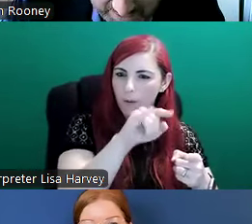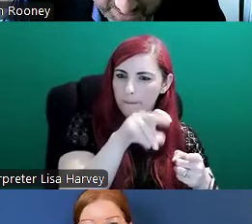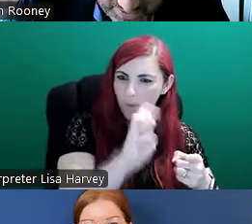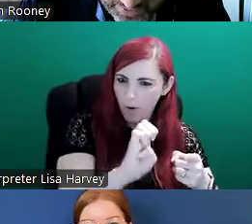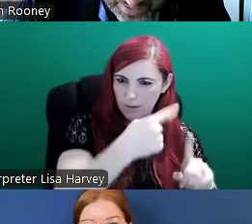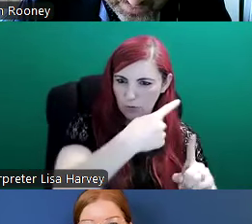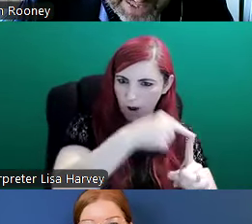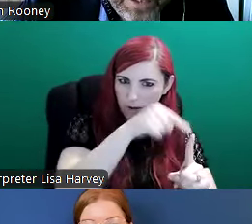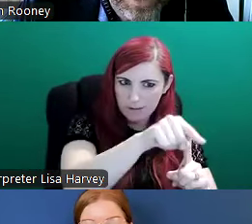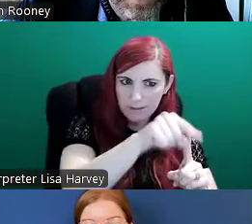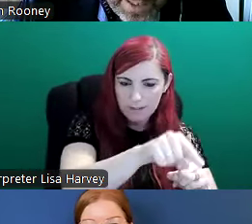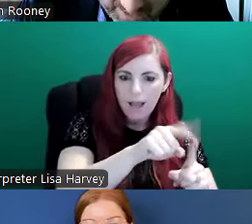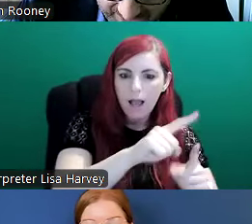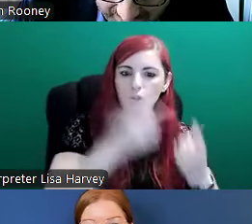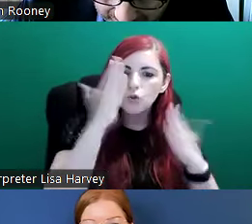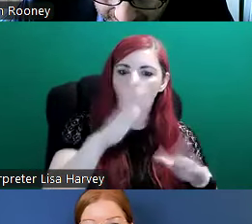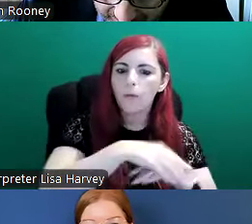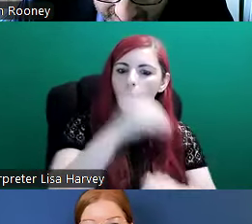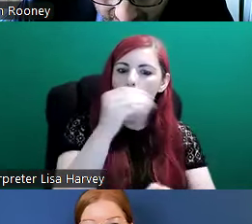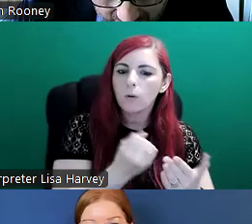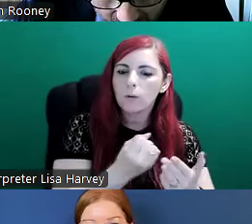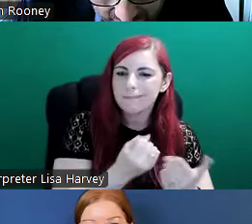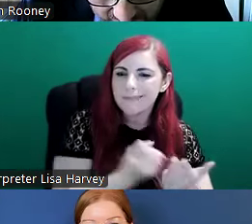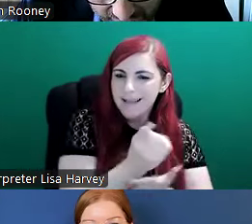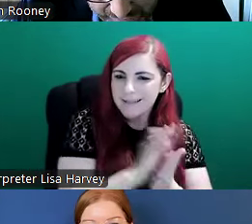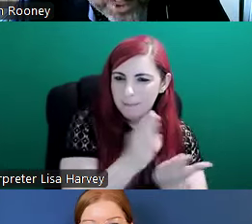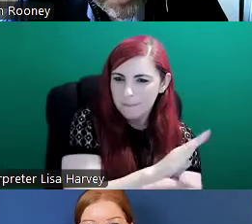Testament story of Daniel in the lion's den. It's not, however, the straightforward